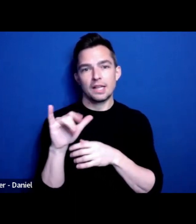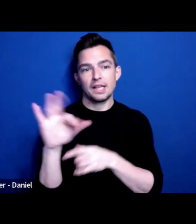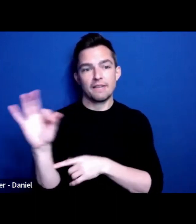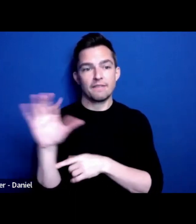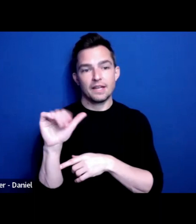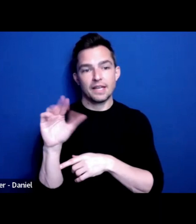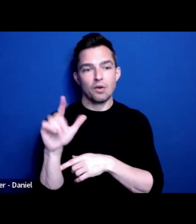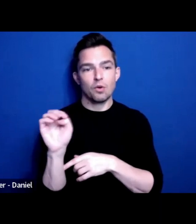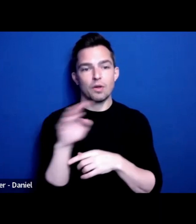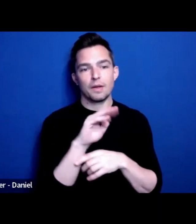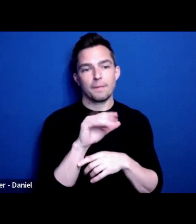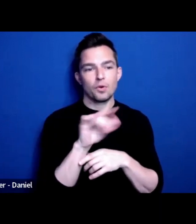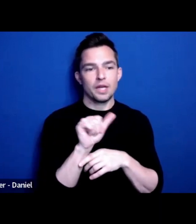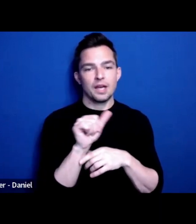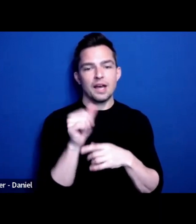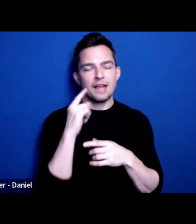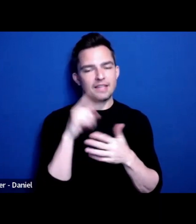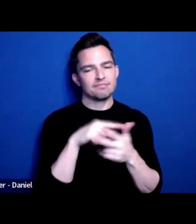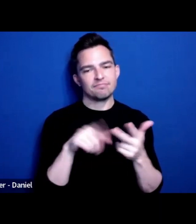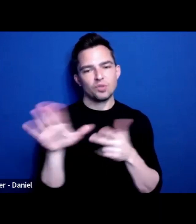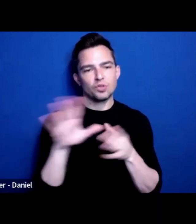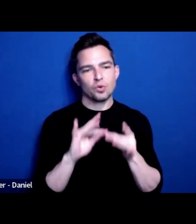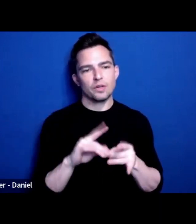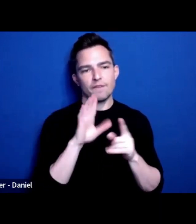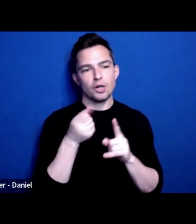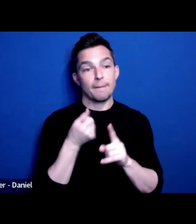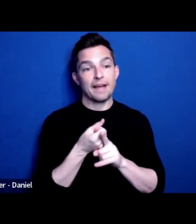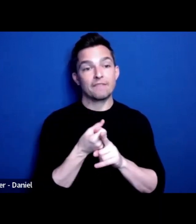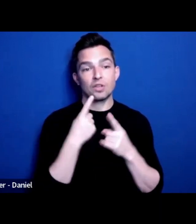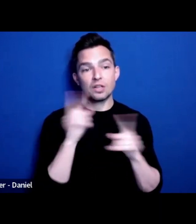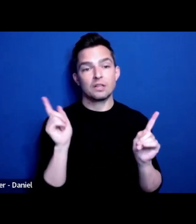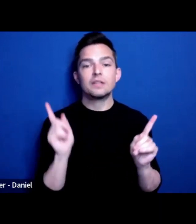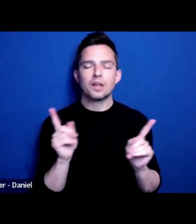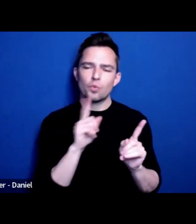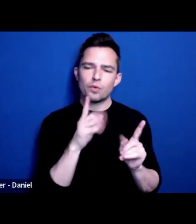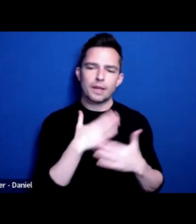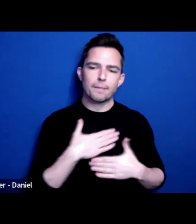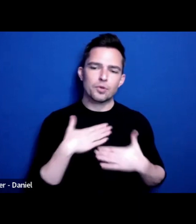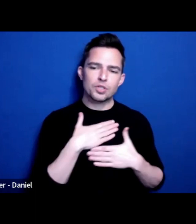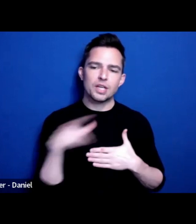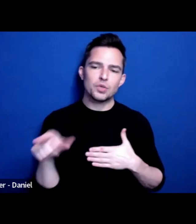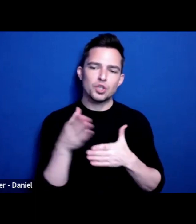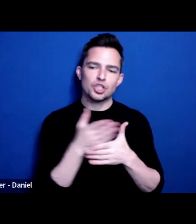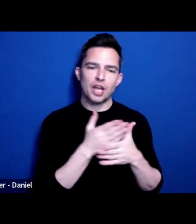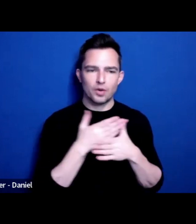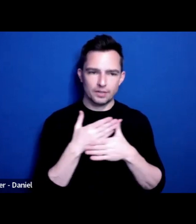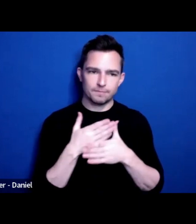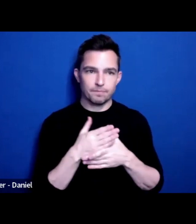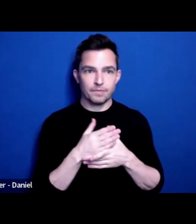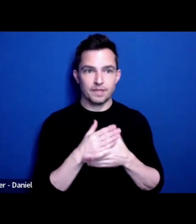stories were very impactful, and we appreciate you sharing. At this time, I'm going to ask